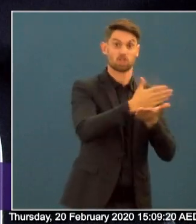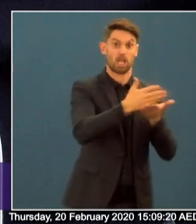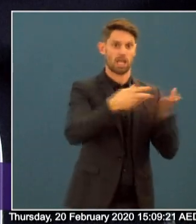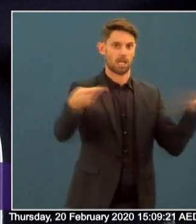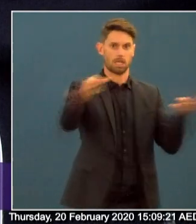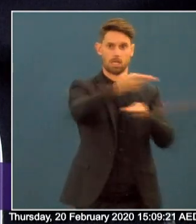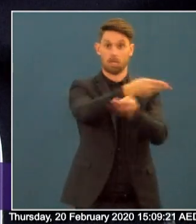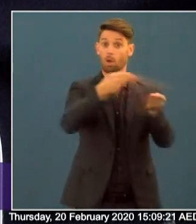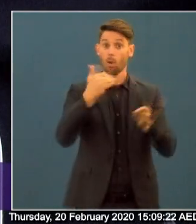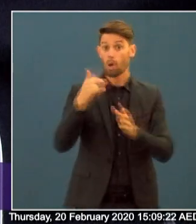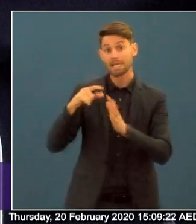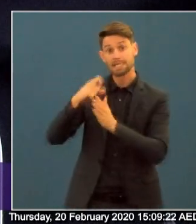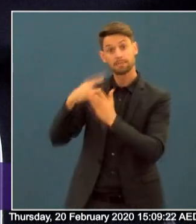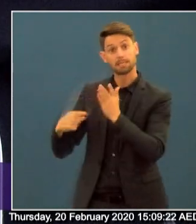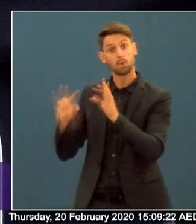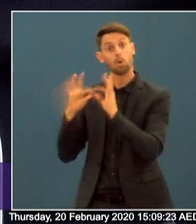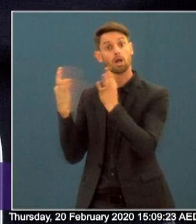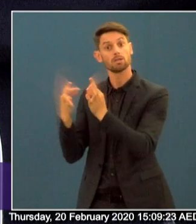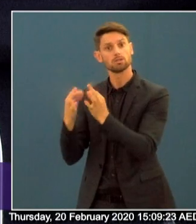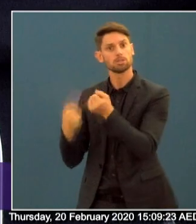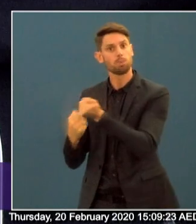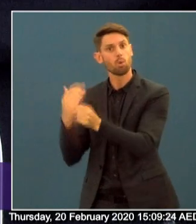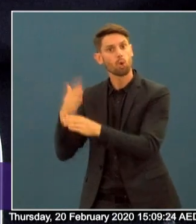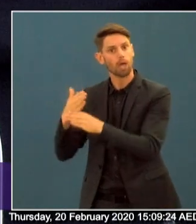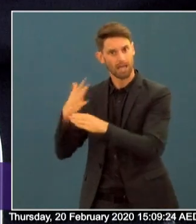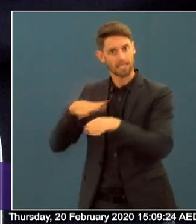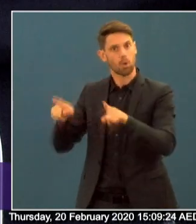And that will take some investment and novel ideas of how to achieve that.